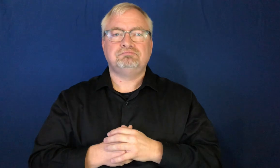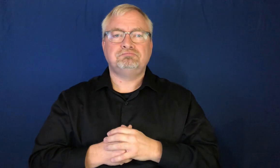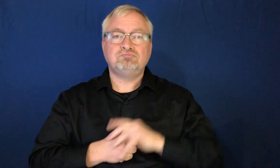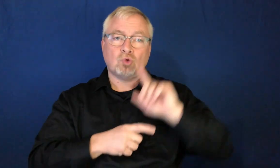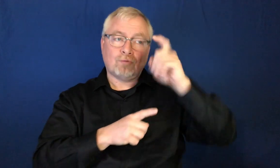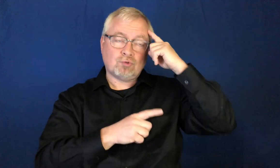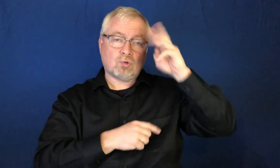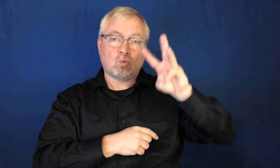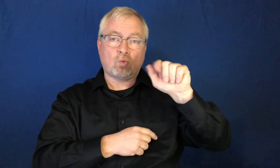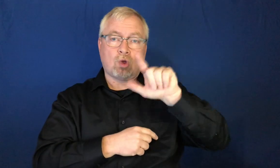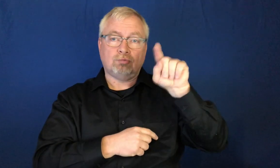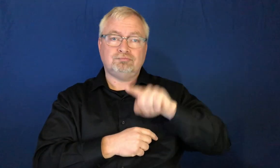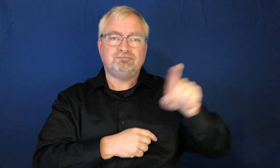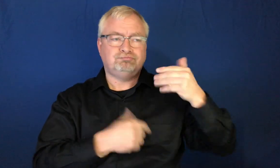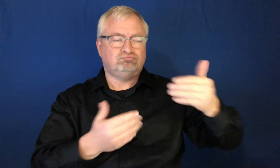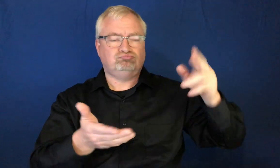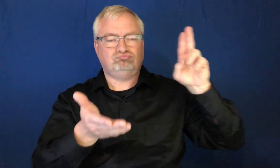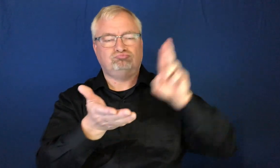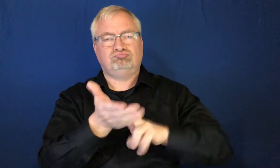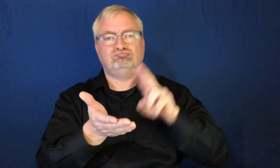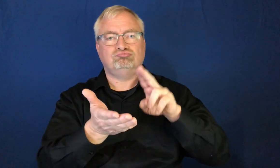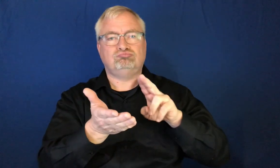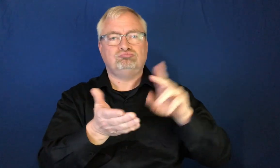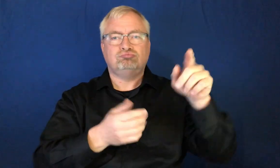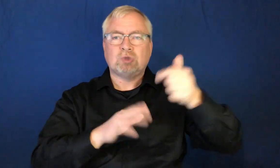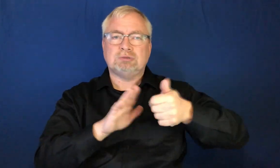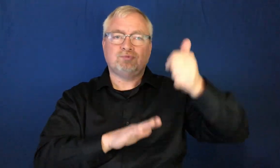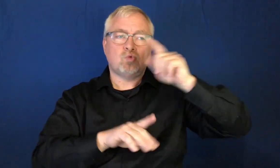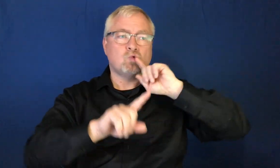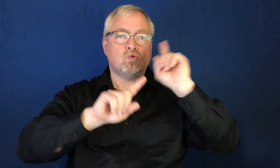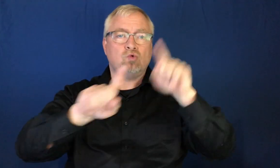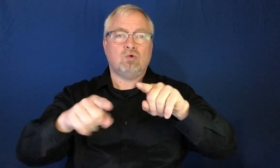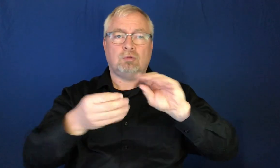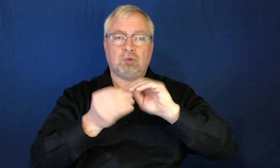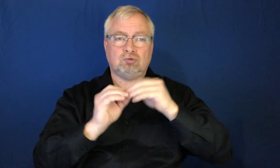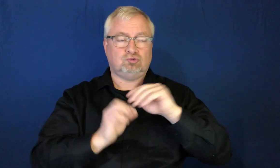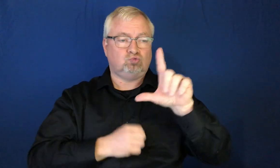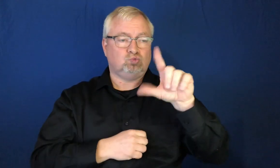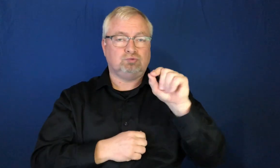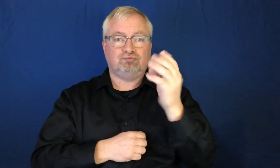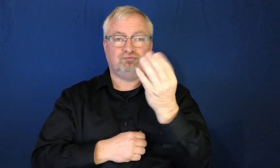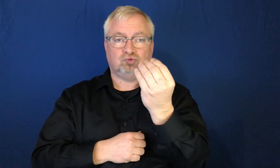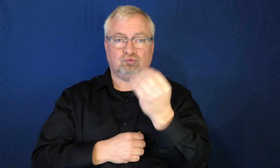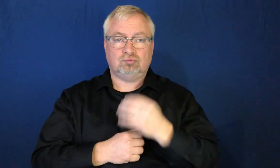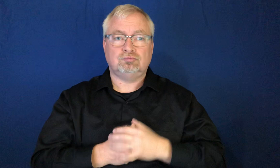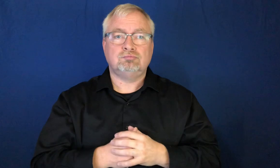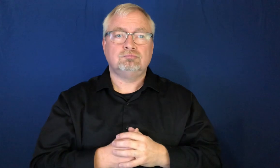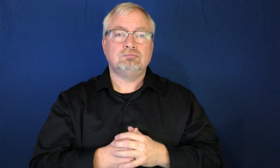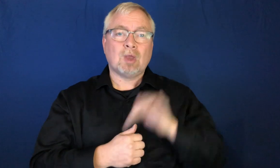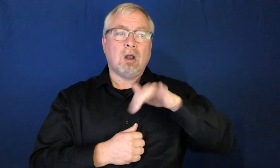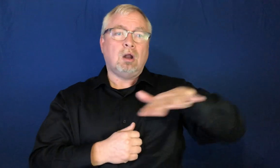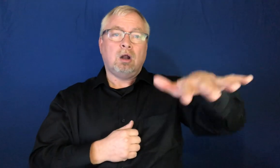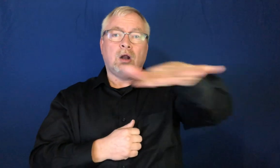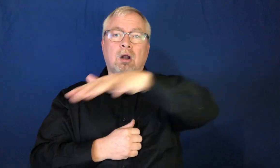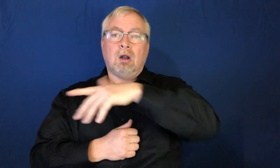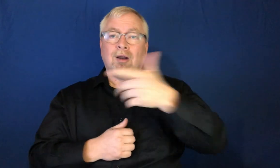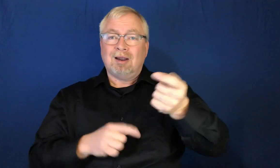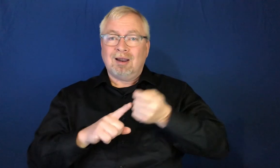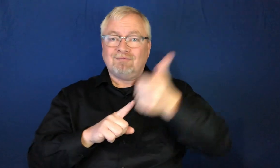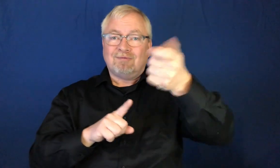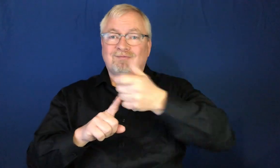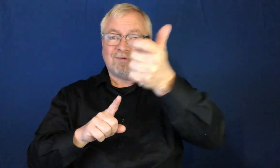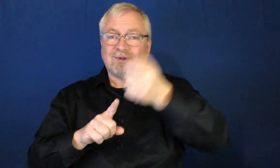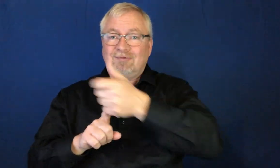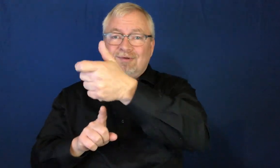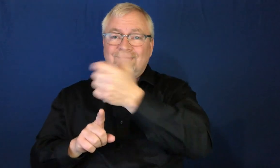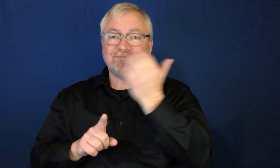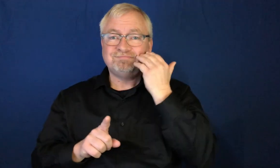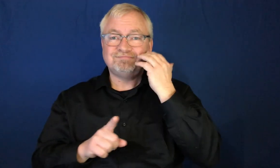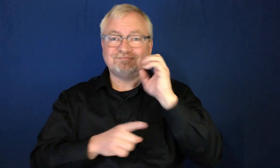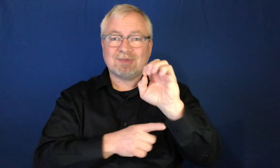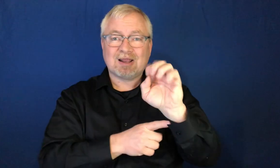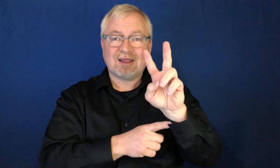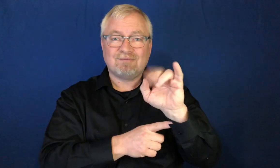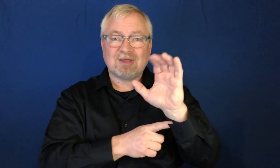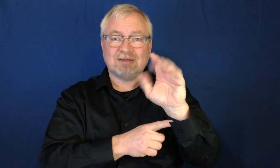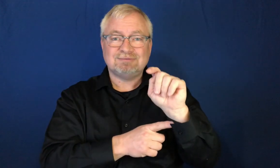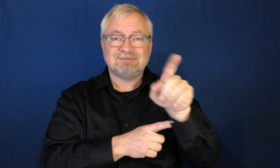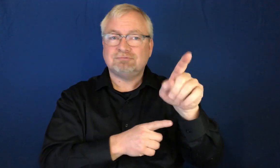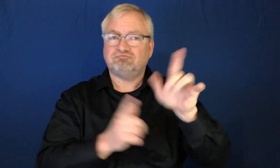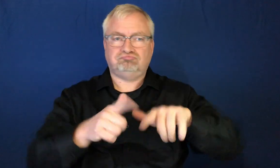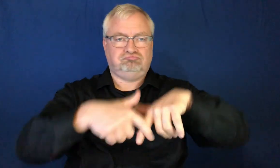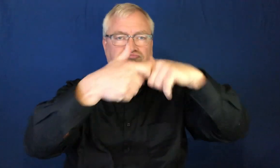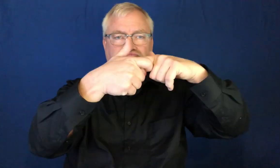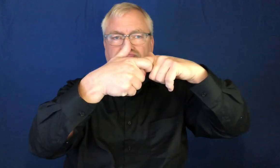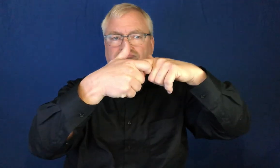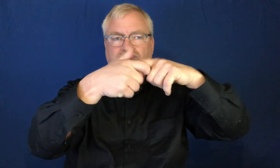Governor Walz signed Executive Order 20-14 to suspend eviction proceedings